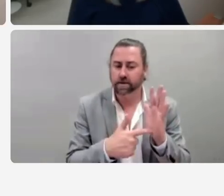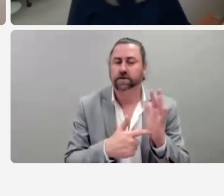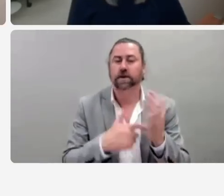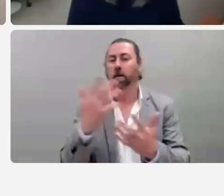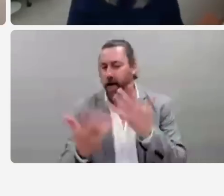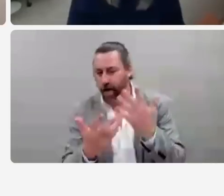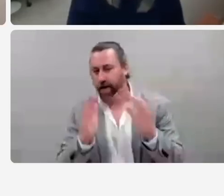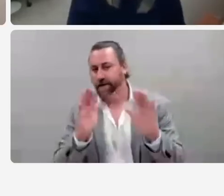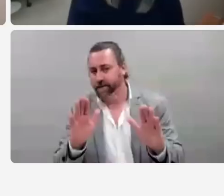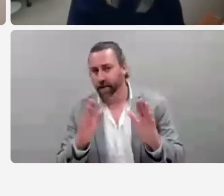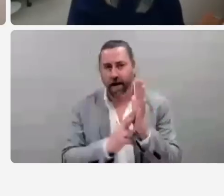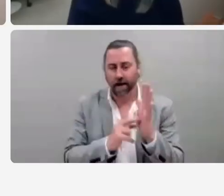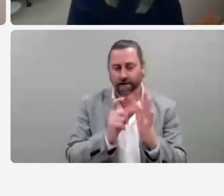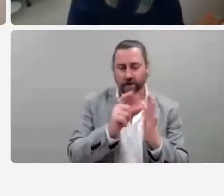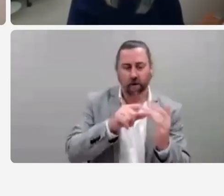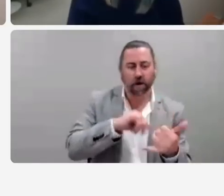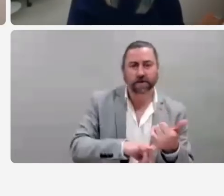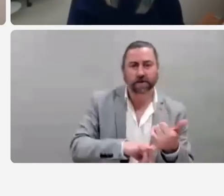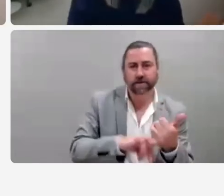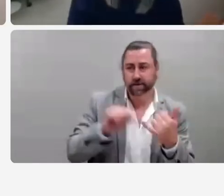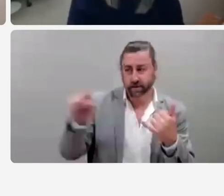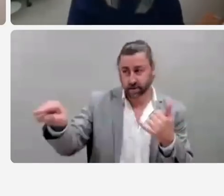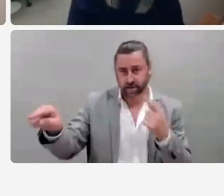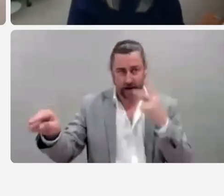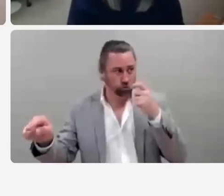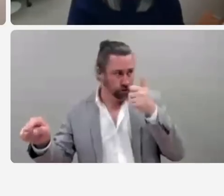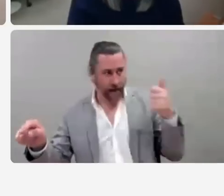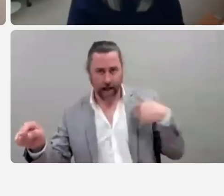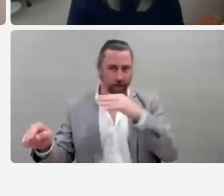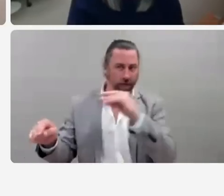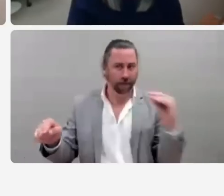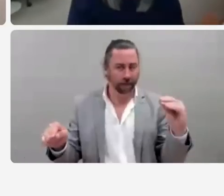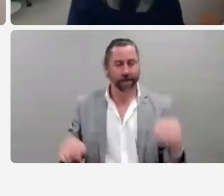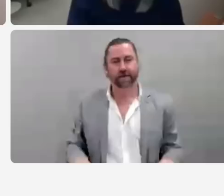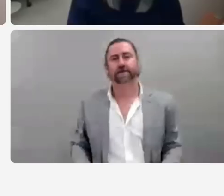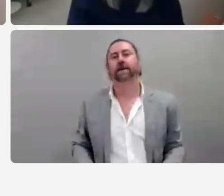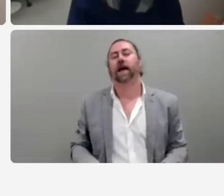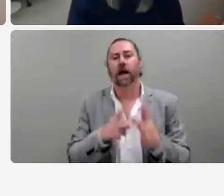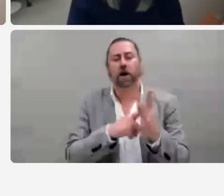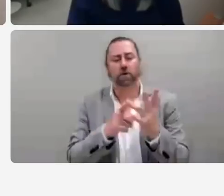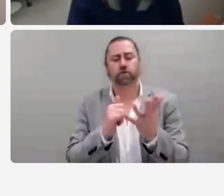happens in the NDIS, that's a really good example. And also Josh's work on the Standards has also had